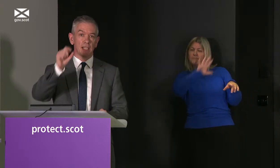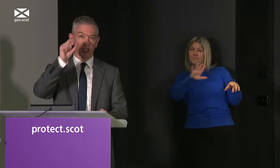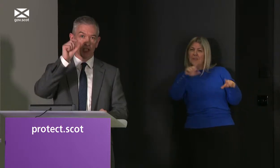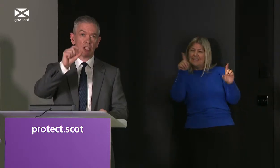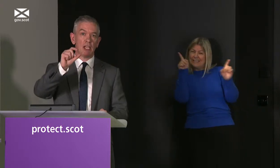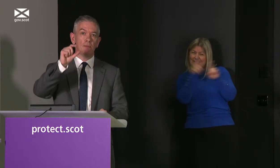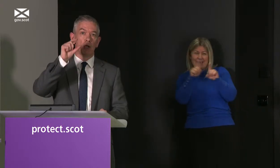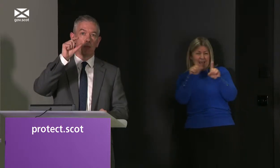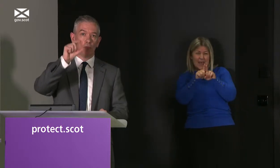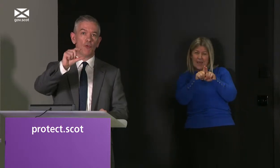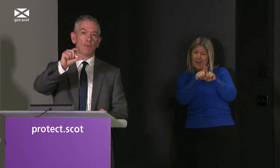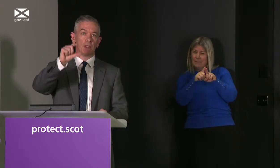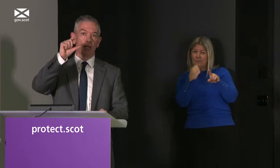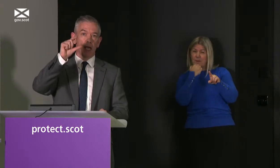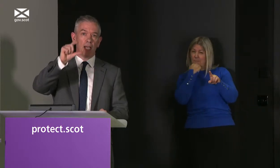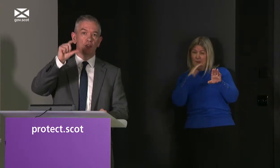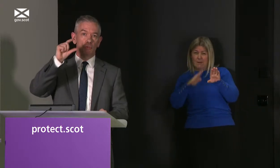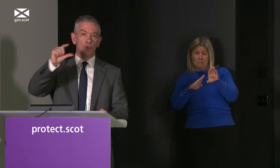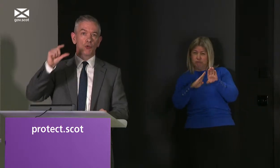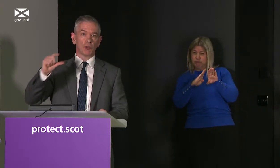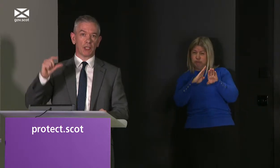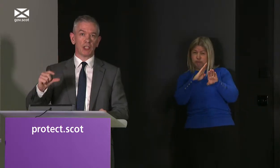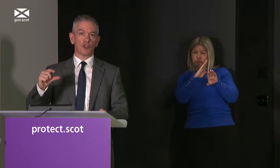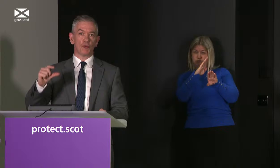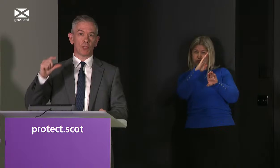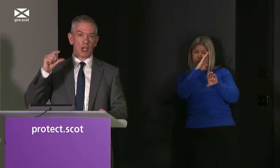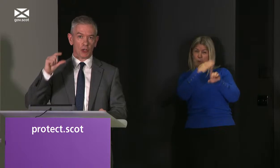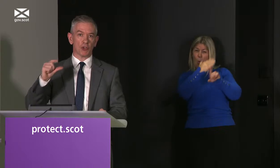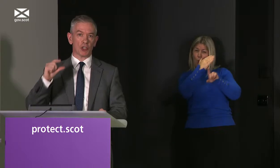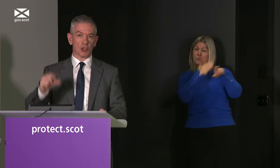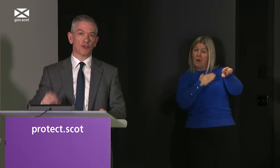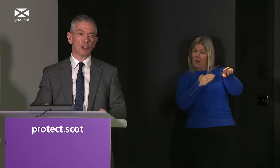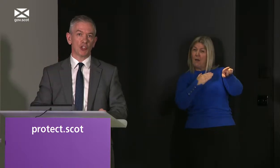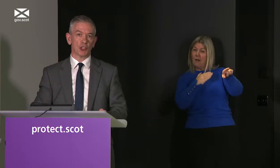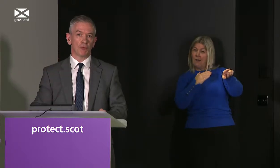that same movement into those older age groups across the country just now.